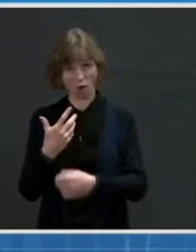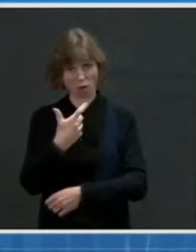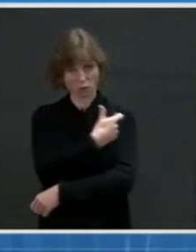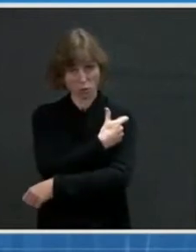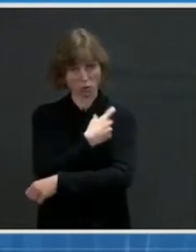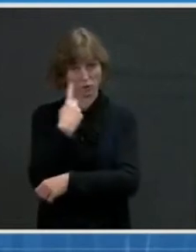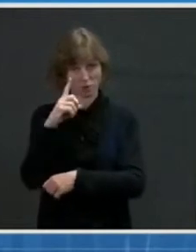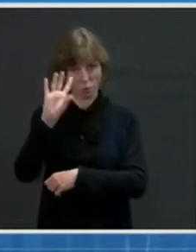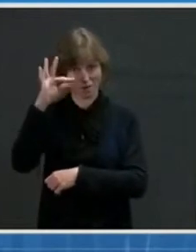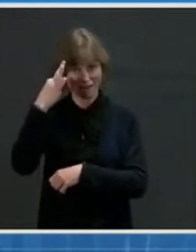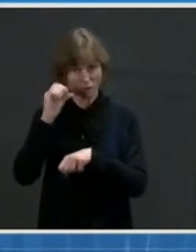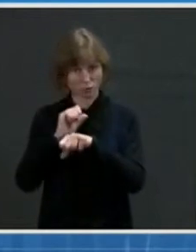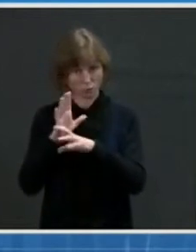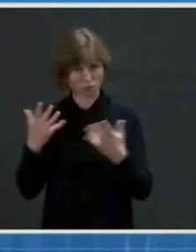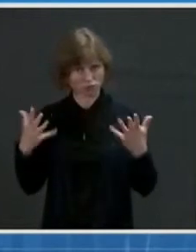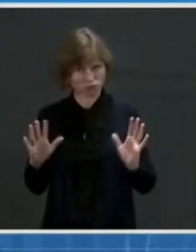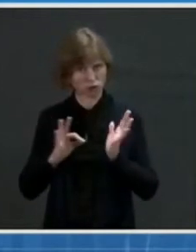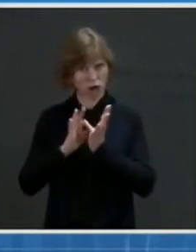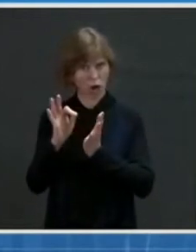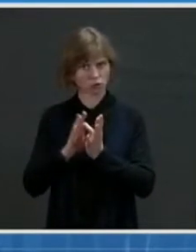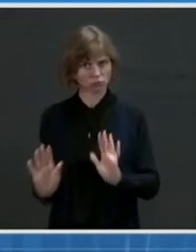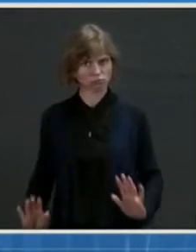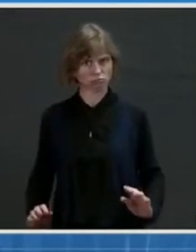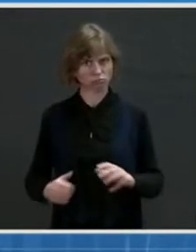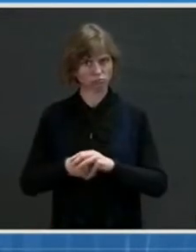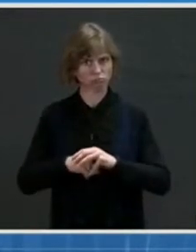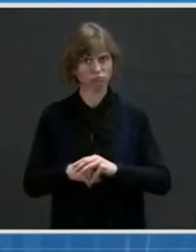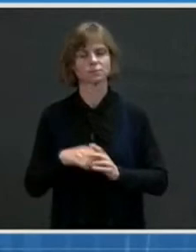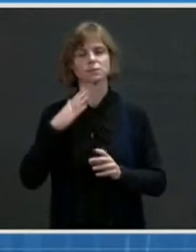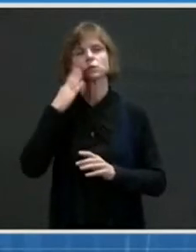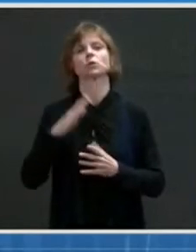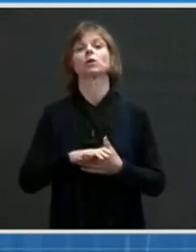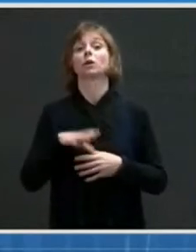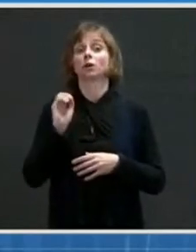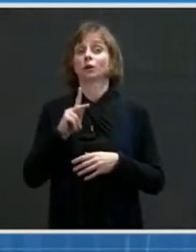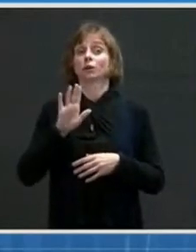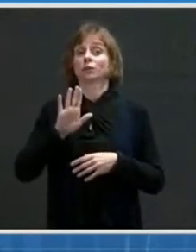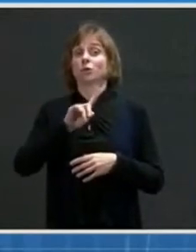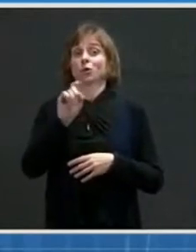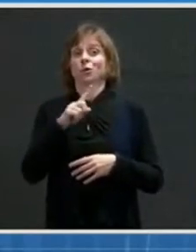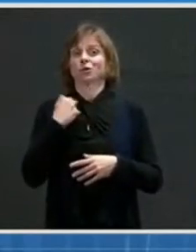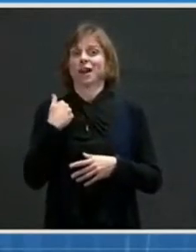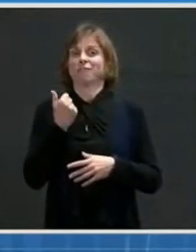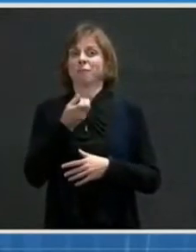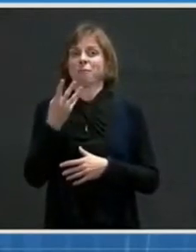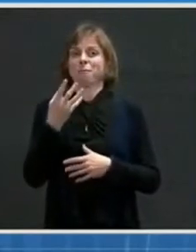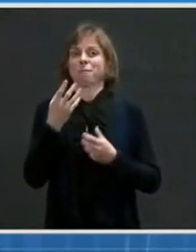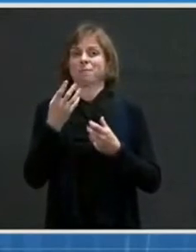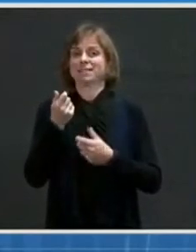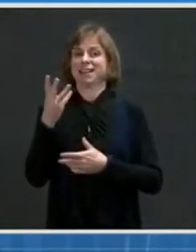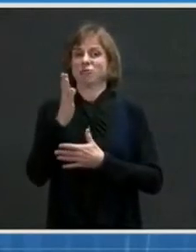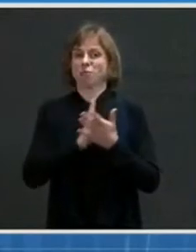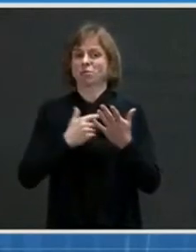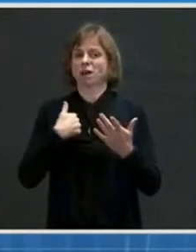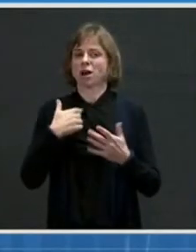THAT HAVE BEEN ADMINISTERED TO FEDERAL EMPLOYEES BEEN ACCOUNTED FOR? THANK YOU.